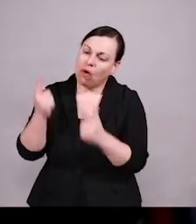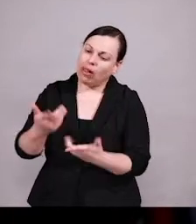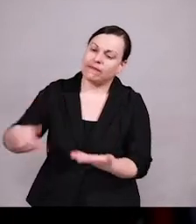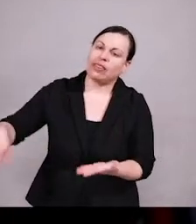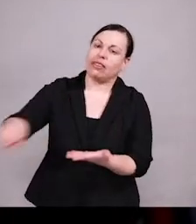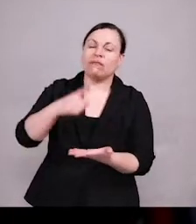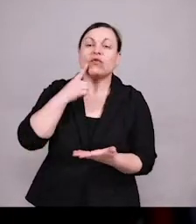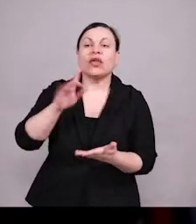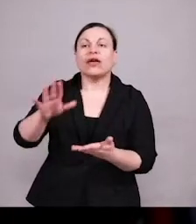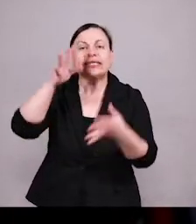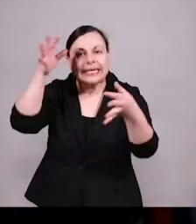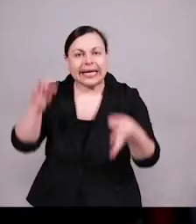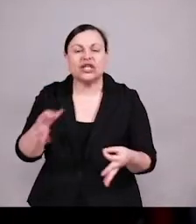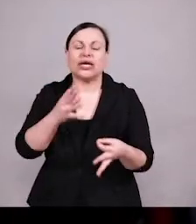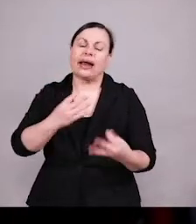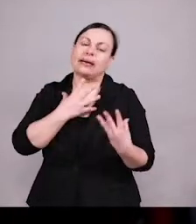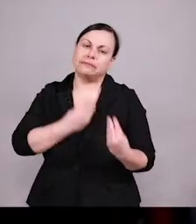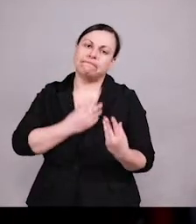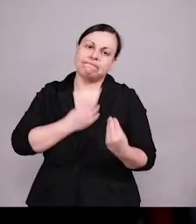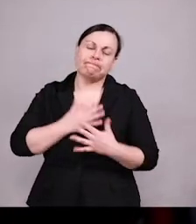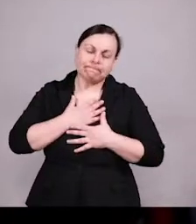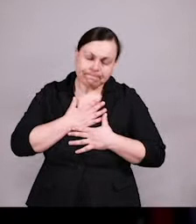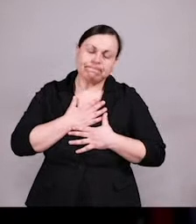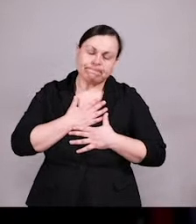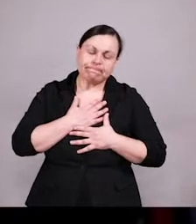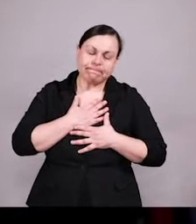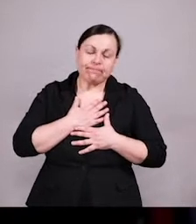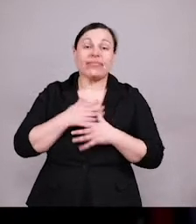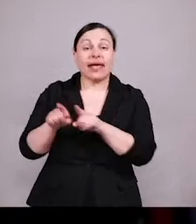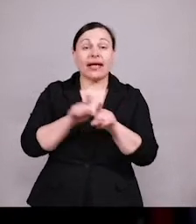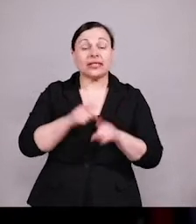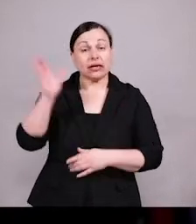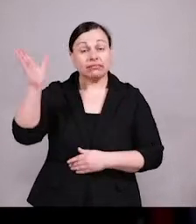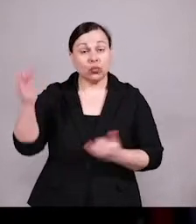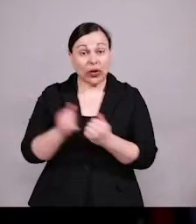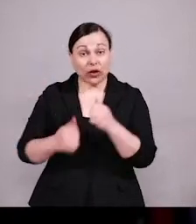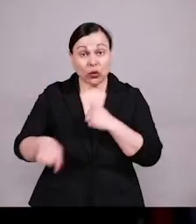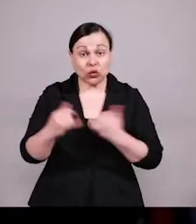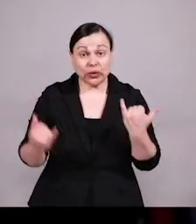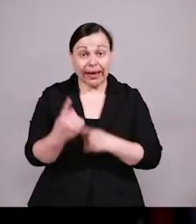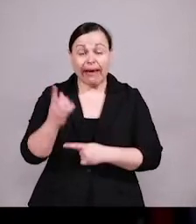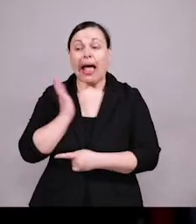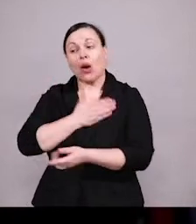them for their dedication and compassion. As I speak with you today, our doctors and nurses have